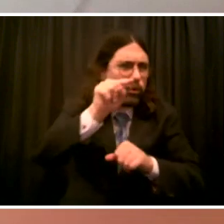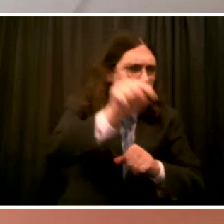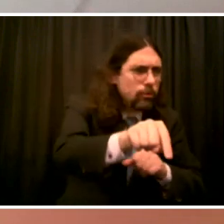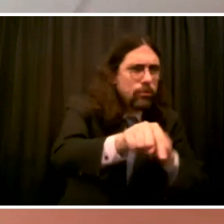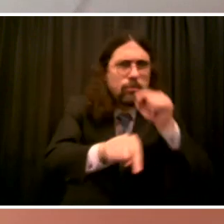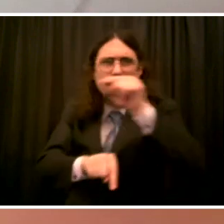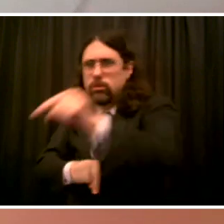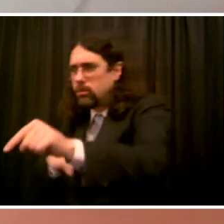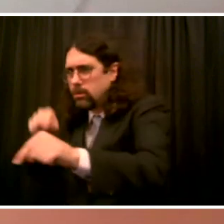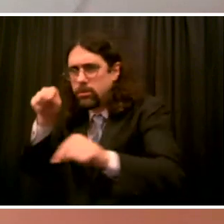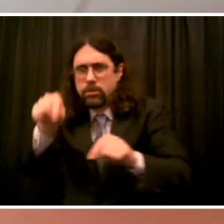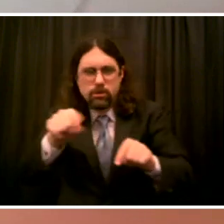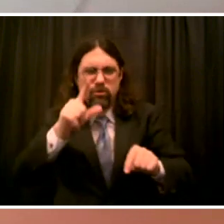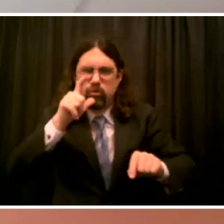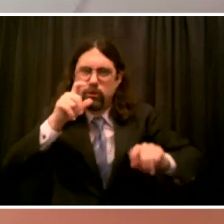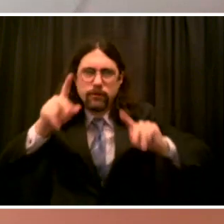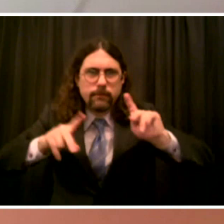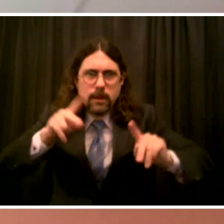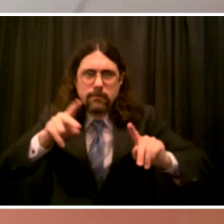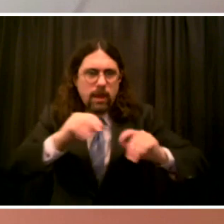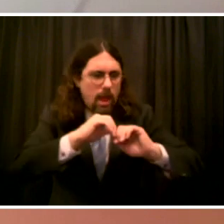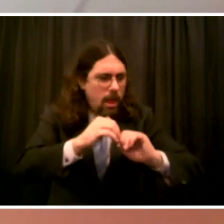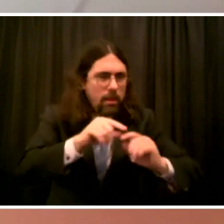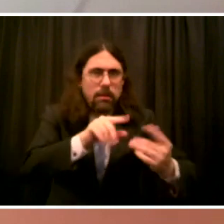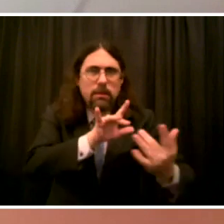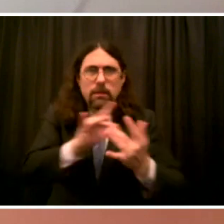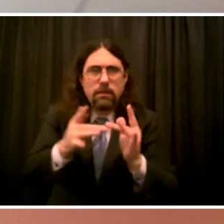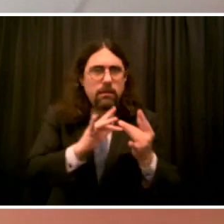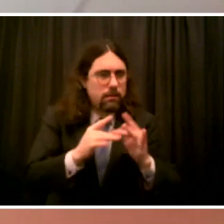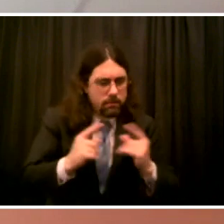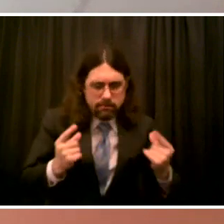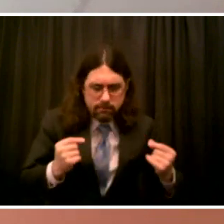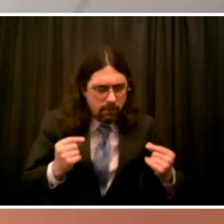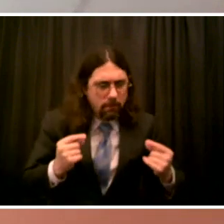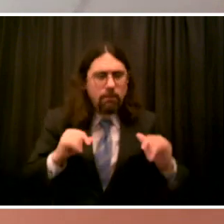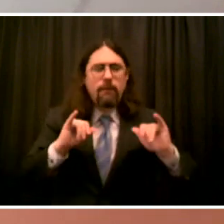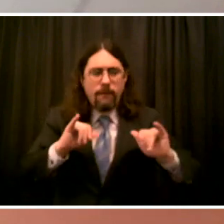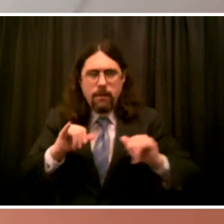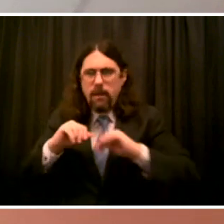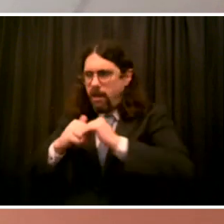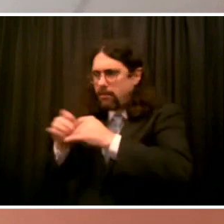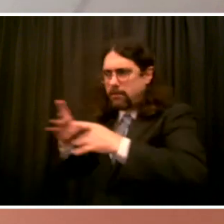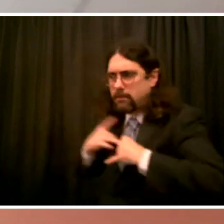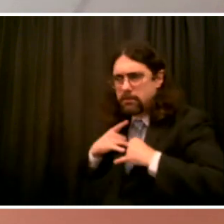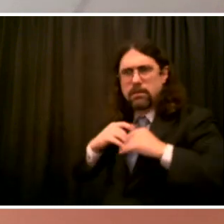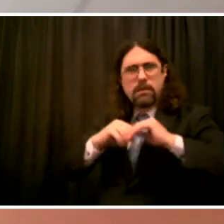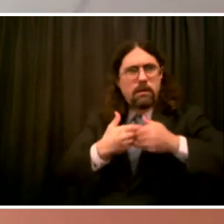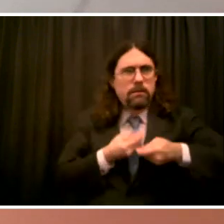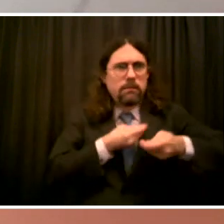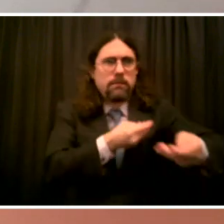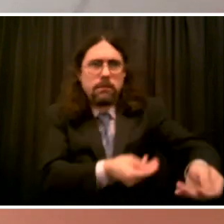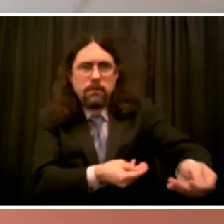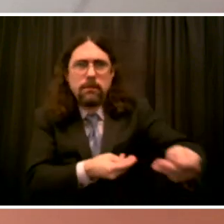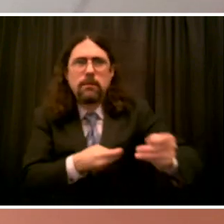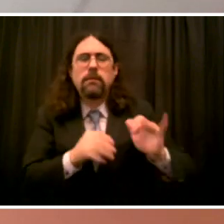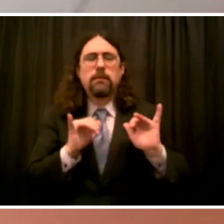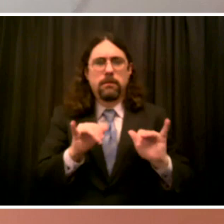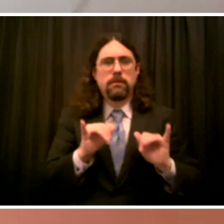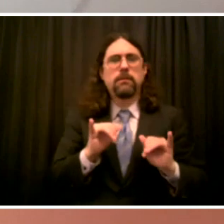ONE OF THE REAL IMPORTANT OUTCOMESF O HIRING, YOU KNOW, UP TO 1,000 AND POSSIBLY MORE PEOPLE WHO CAN